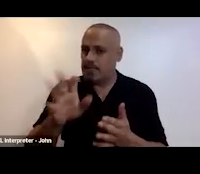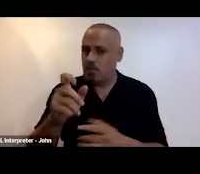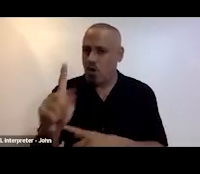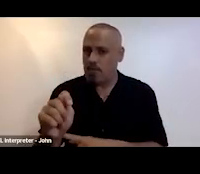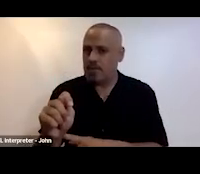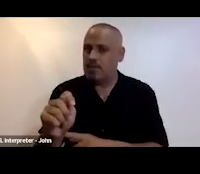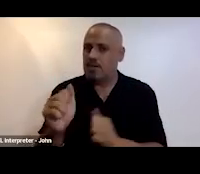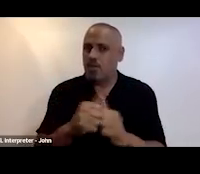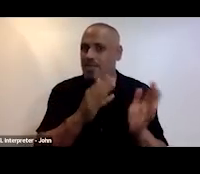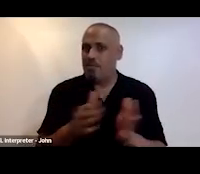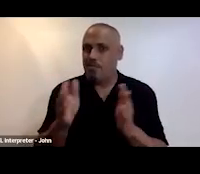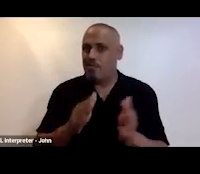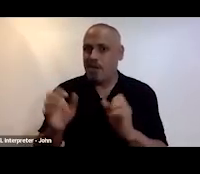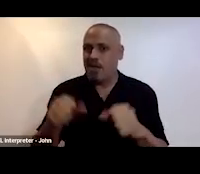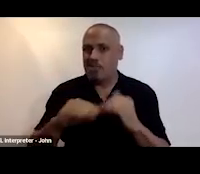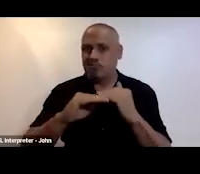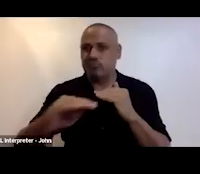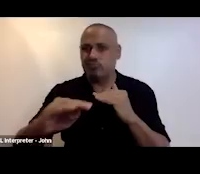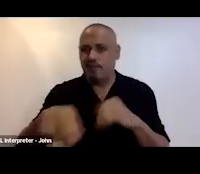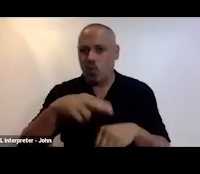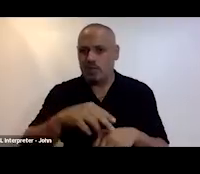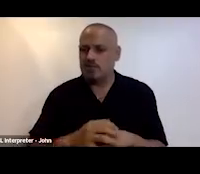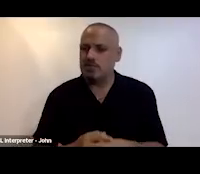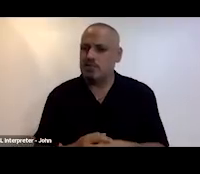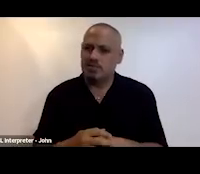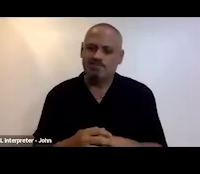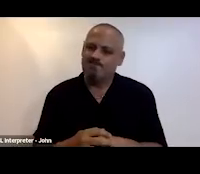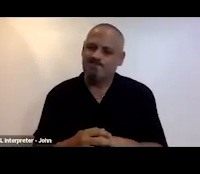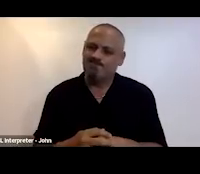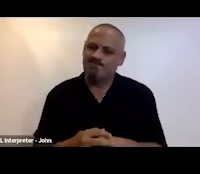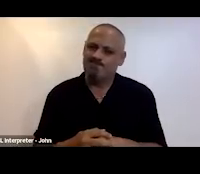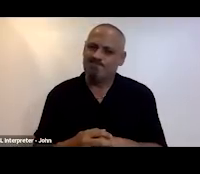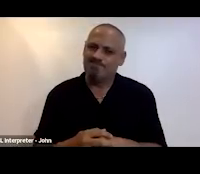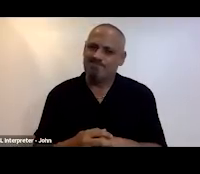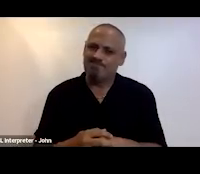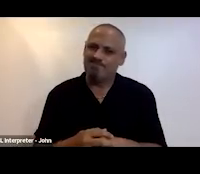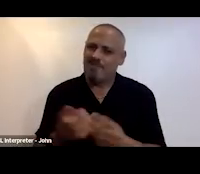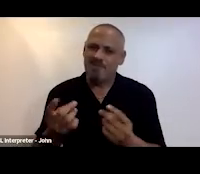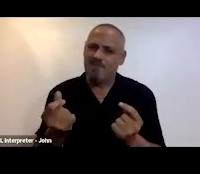with a plan to be able to sustain it of course. And yeah, sure enough, very quickly, within a week or two,